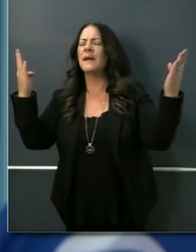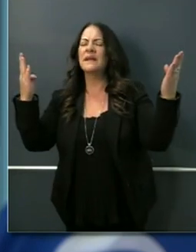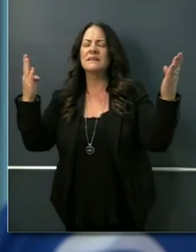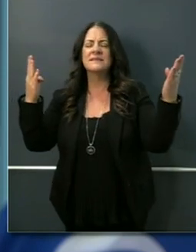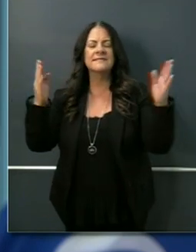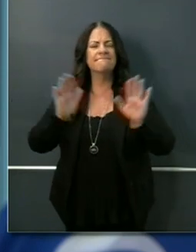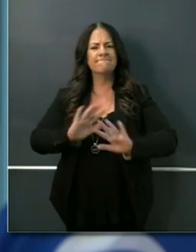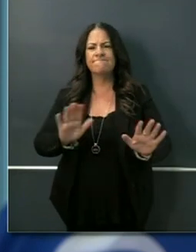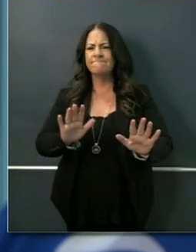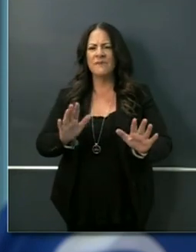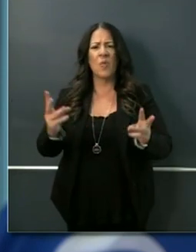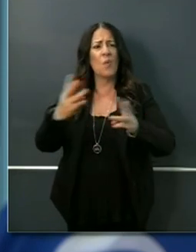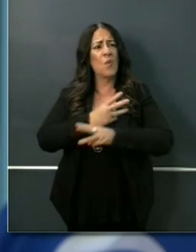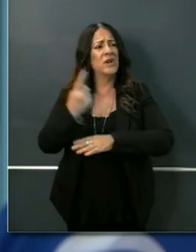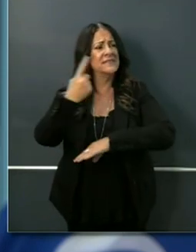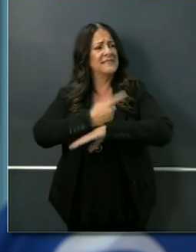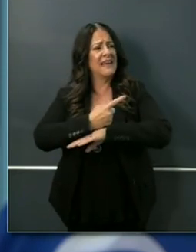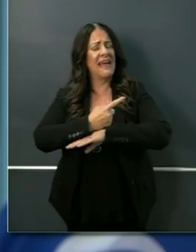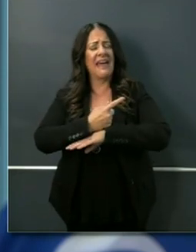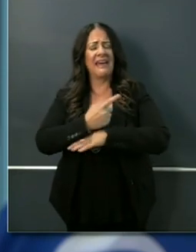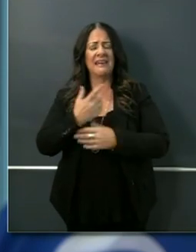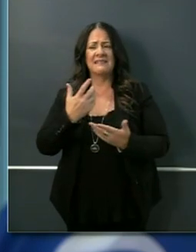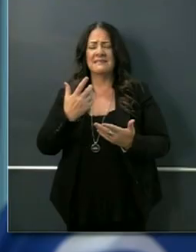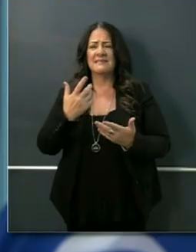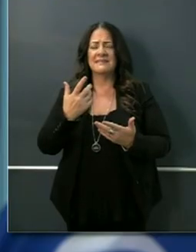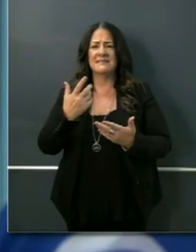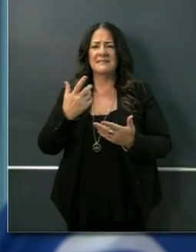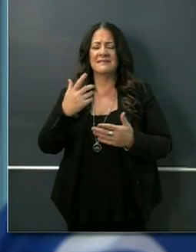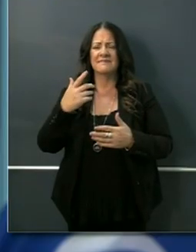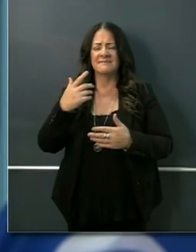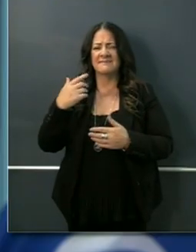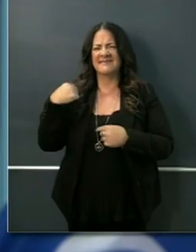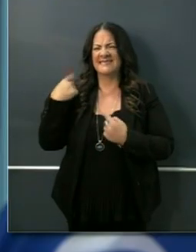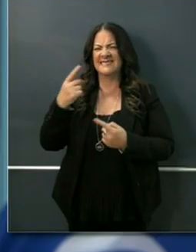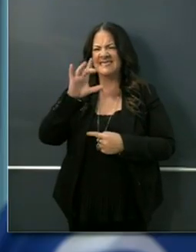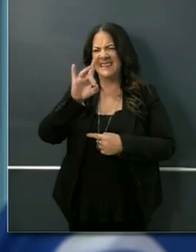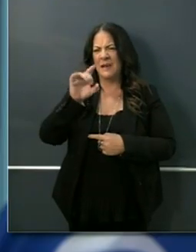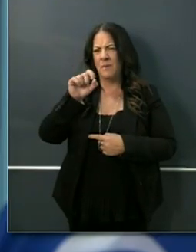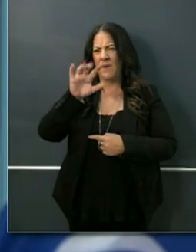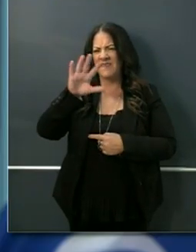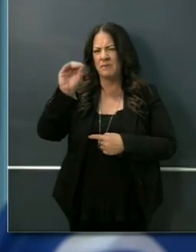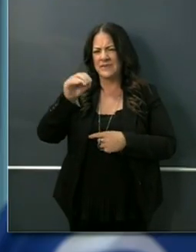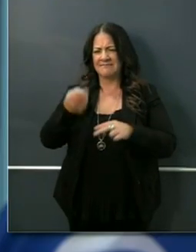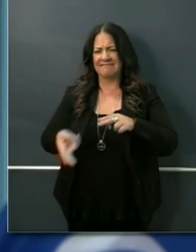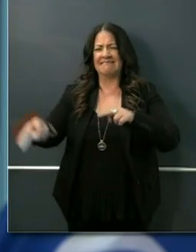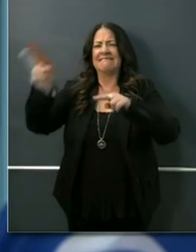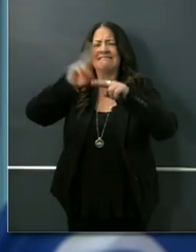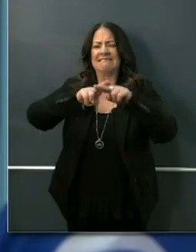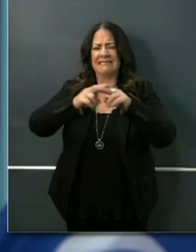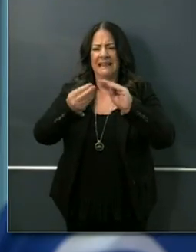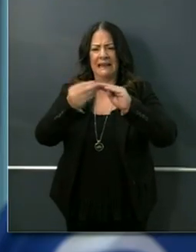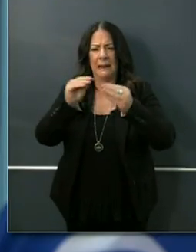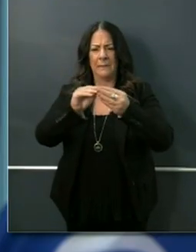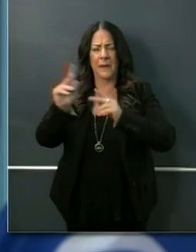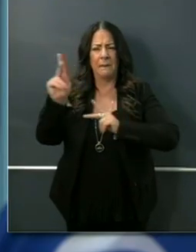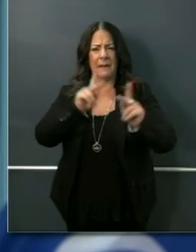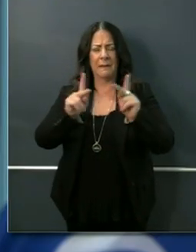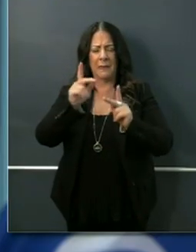REMINDER THAT WE ARE NOT OUT OF THE WOODS YET. PEOPLE ARE MAKING CALLS ON AN HOURLY BASIS SAYING IT'S TIME TO OPEN BACK UP. CONSIDER THE DEADLIEST DAY IN